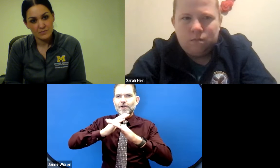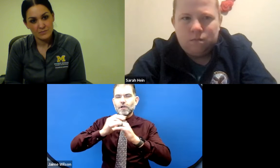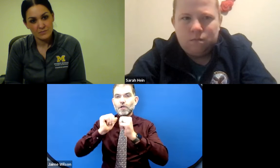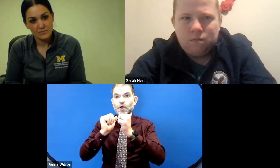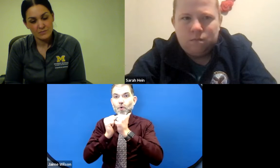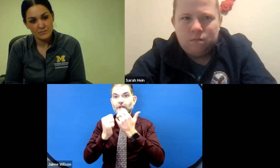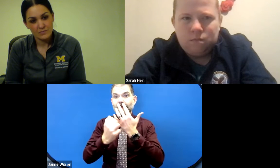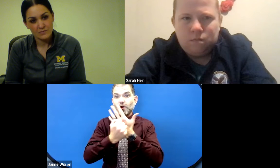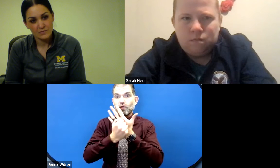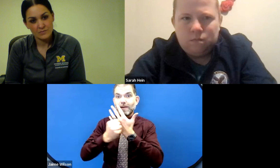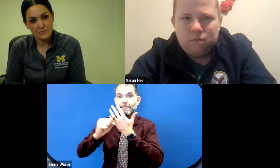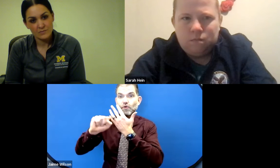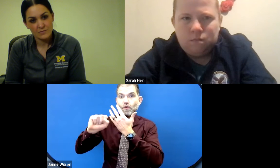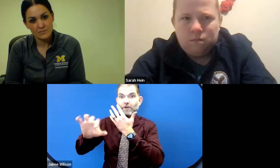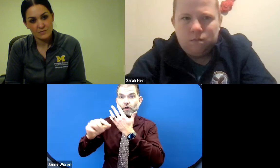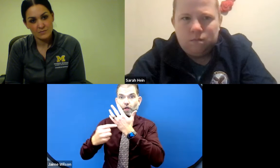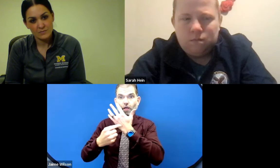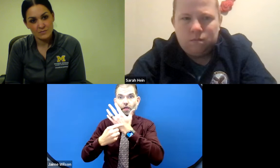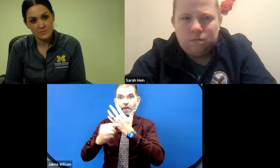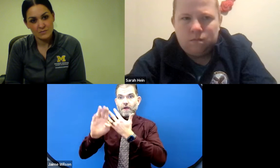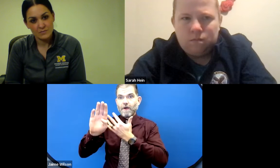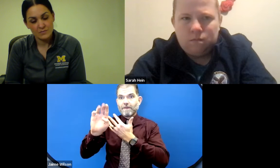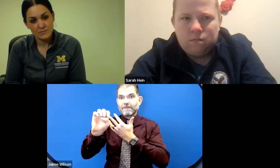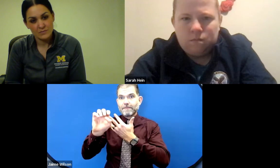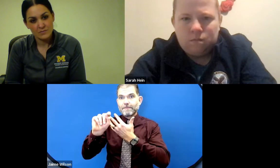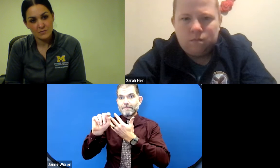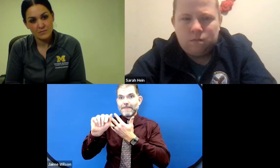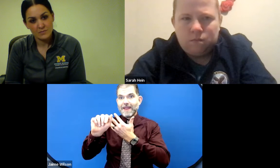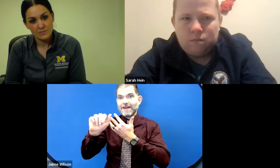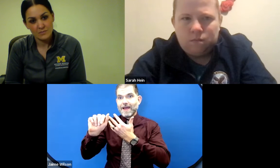ASL Interpreter: that will interfere ASL Interpreter: with the removal